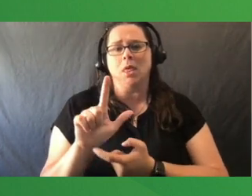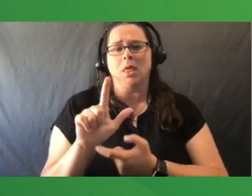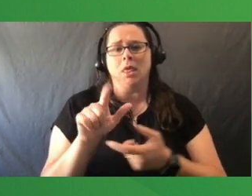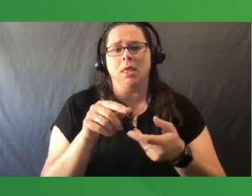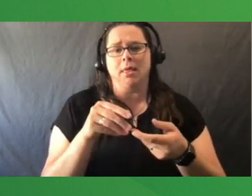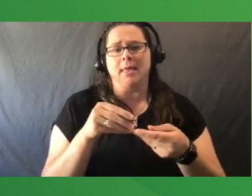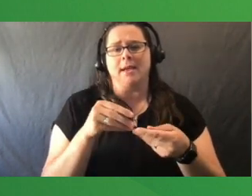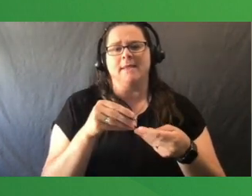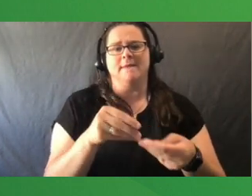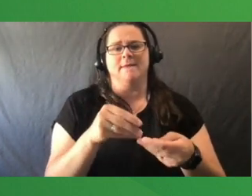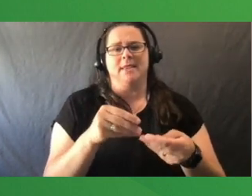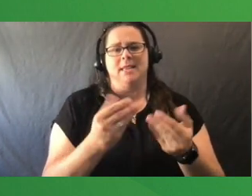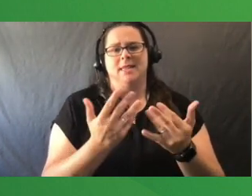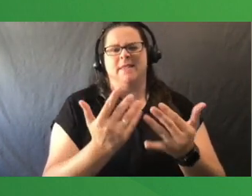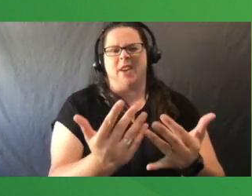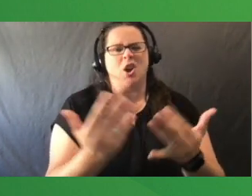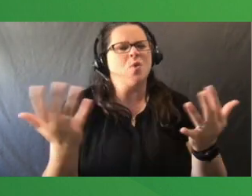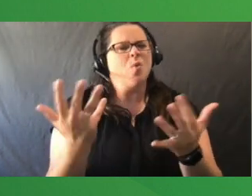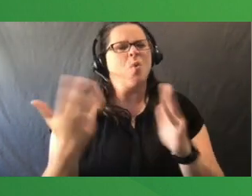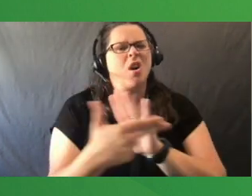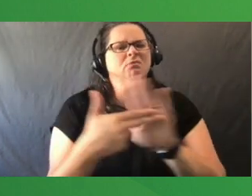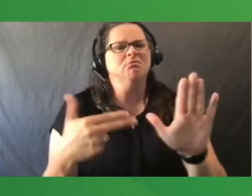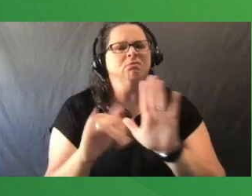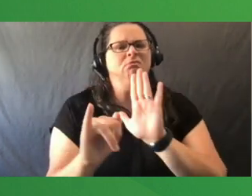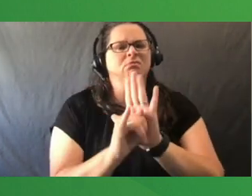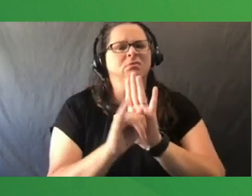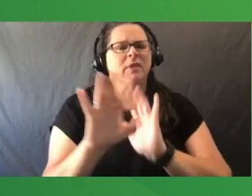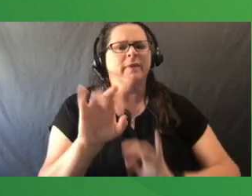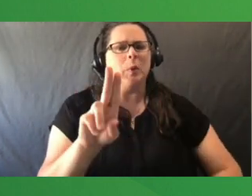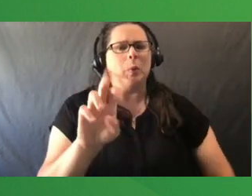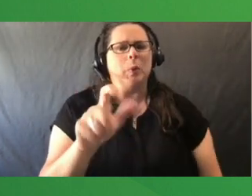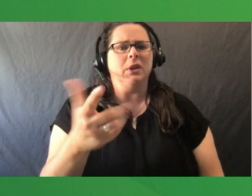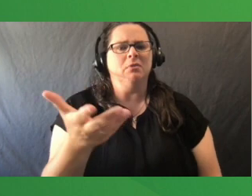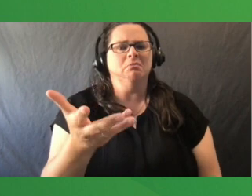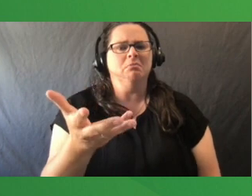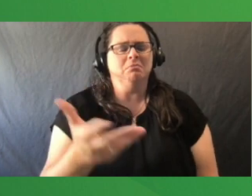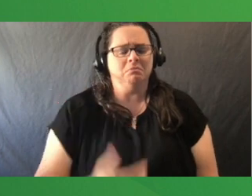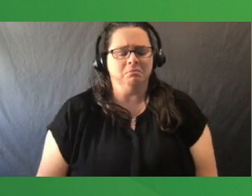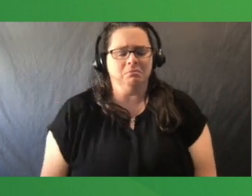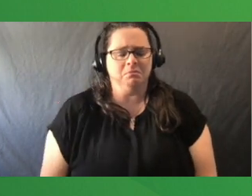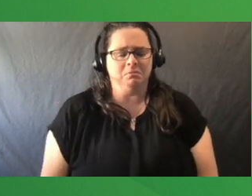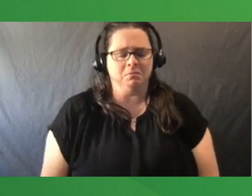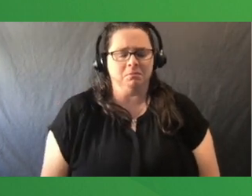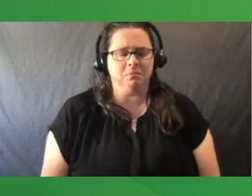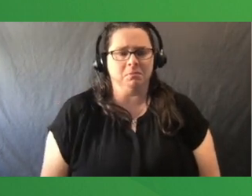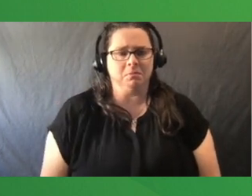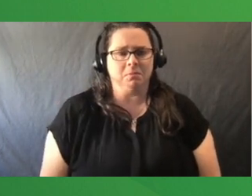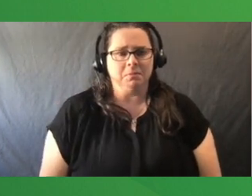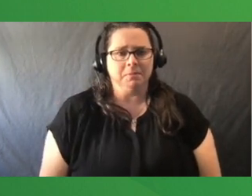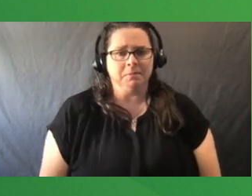What would we say is the fuel?